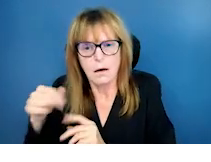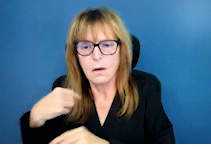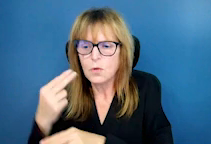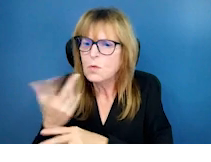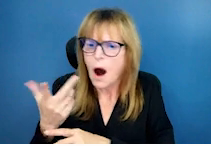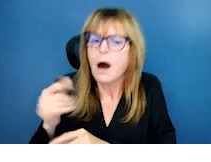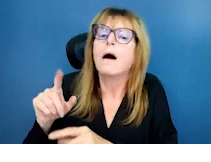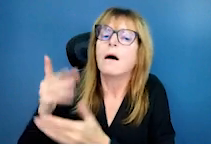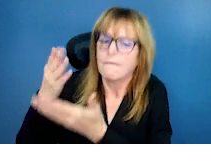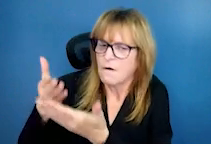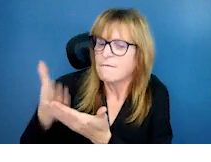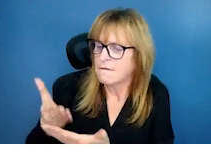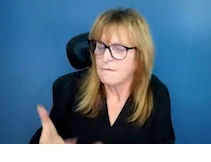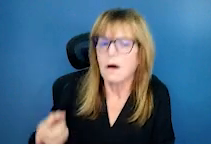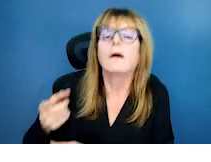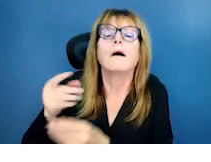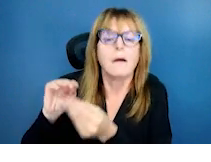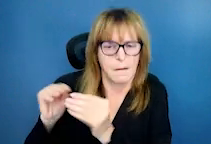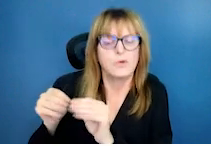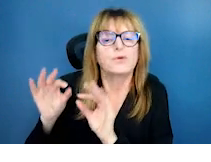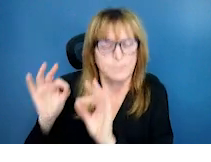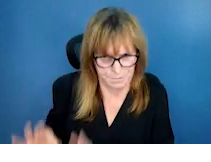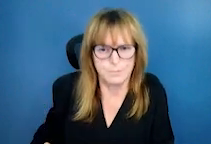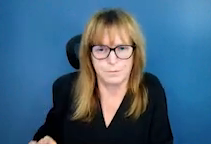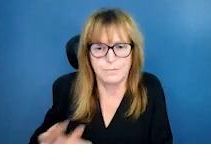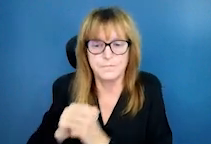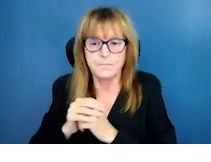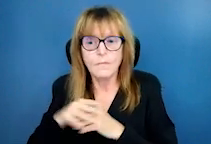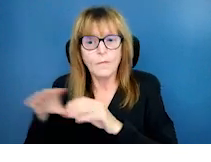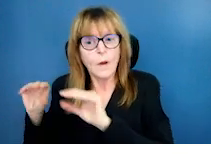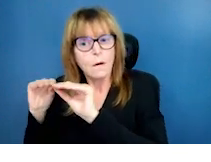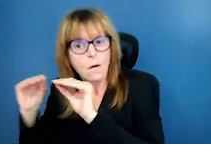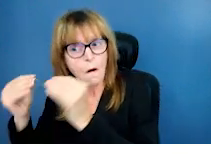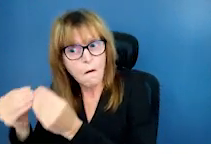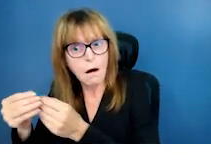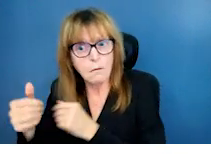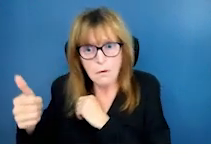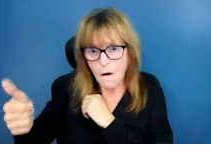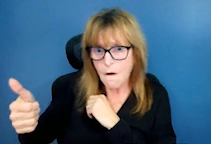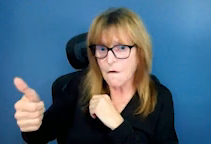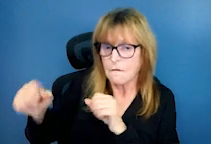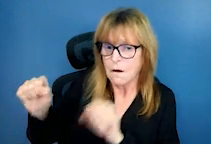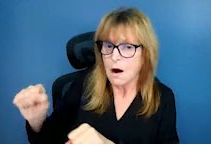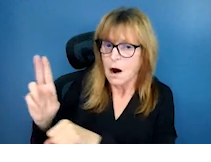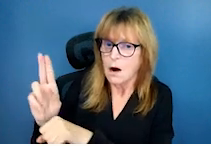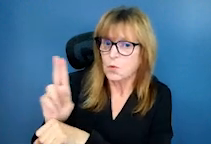Organizations may file returns for previous years using the COIN starting with the 2020 version of the software.